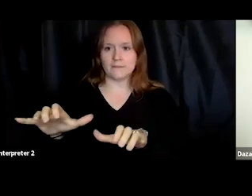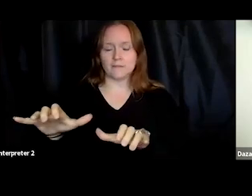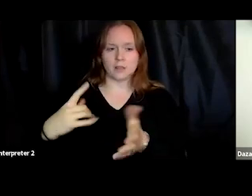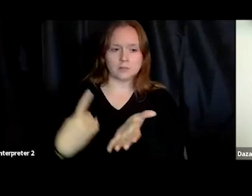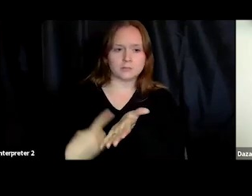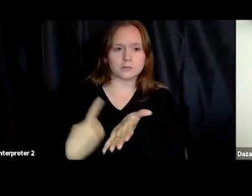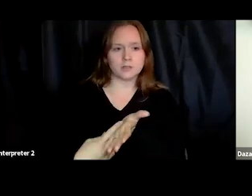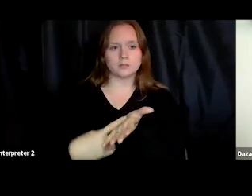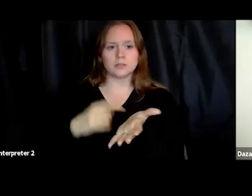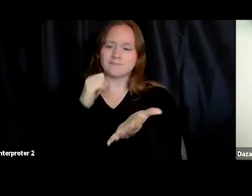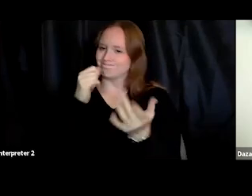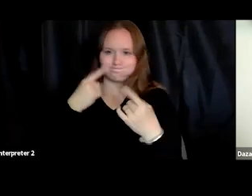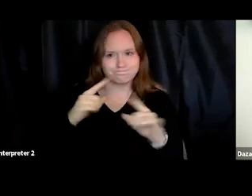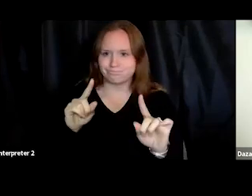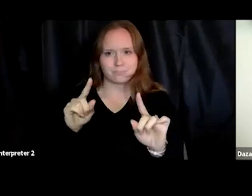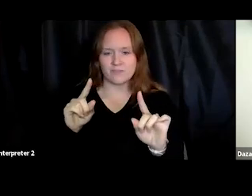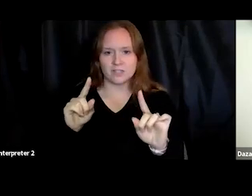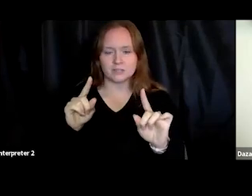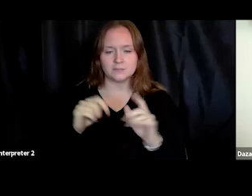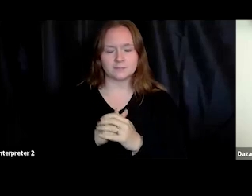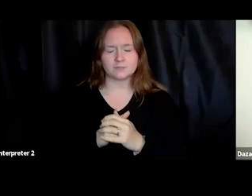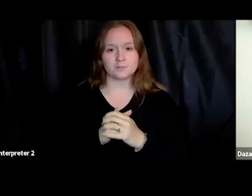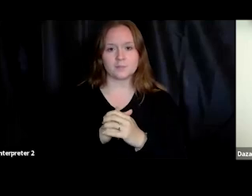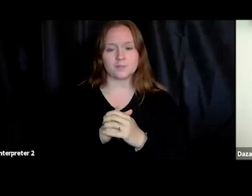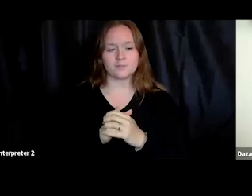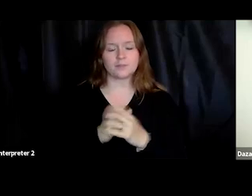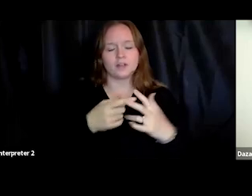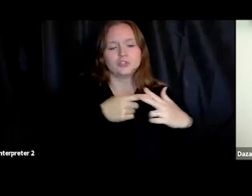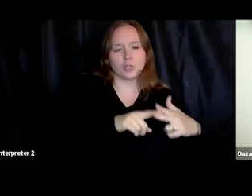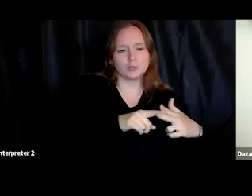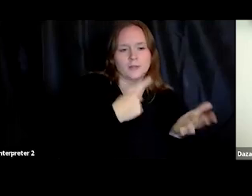And well, it starts off with the discussion about the ineffective descriptions